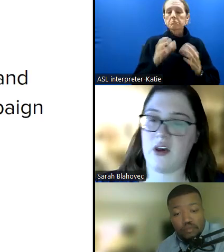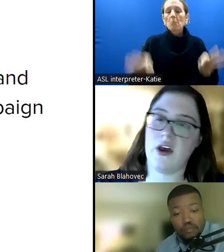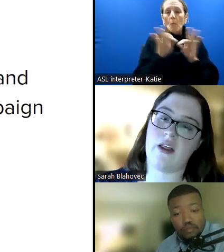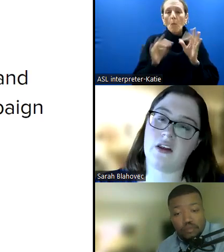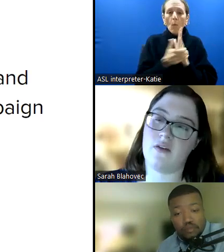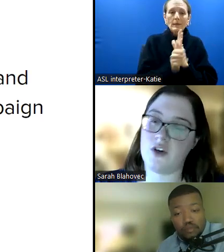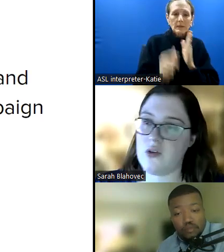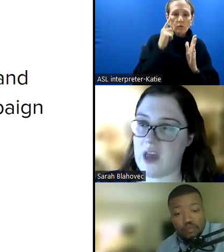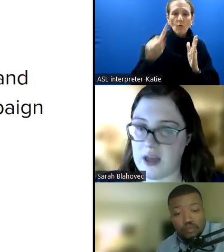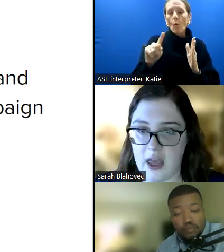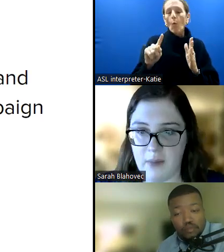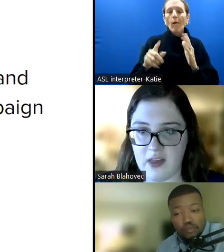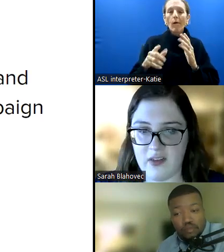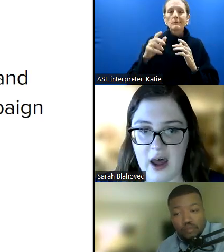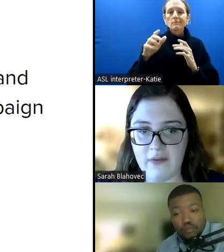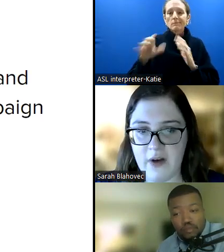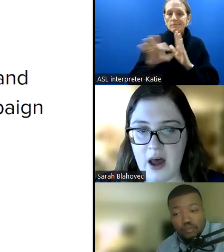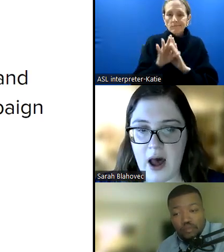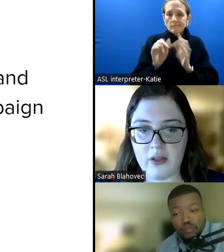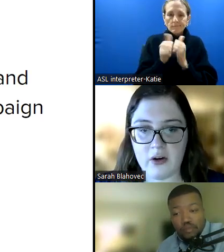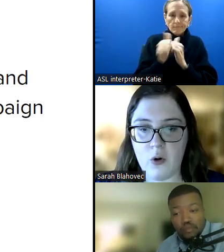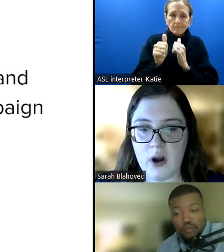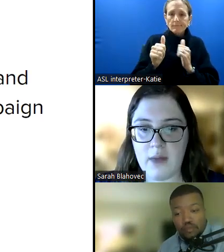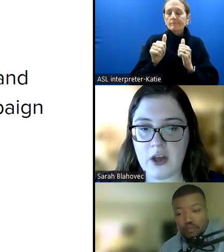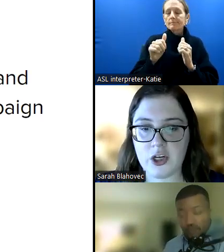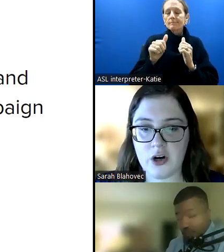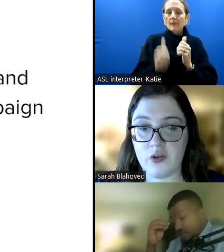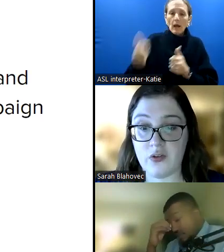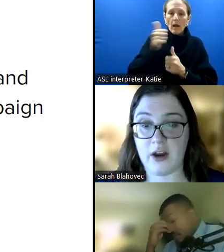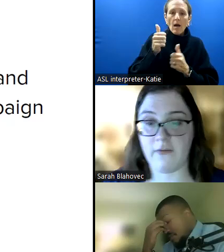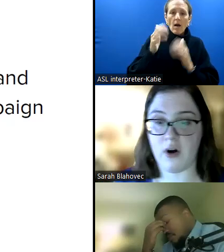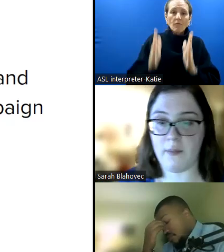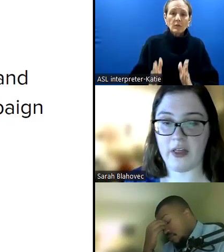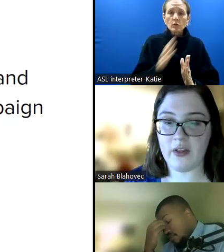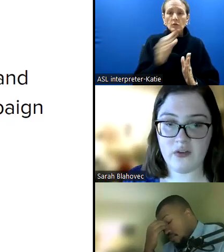elected officials, and campaign staff. Learn more and make sure to sign up for our mailing list